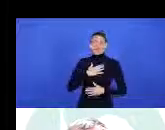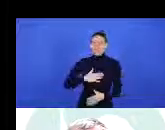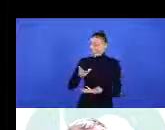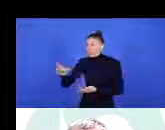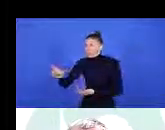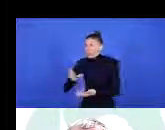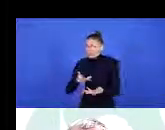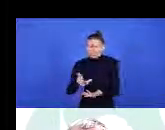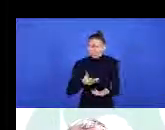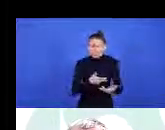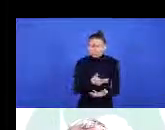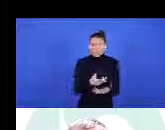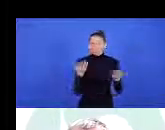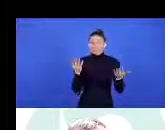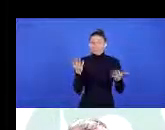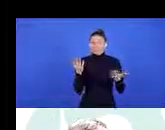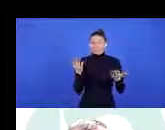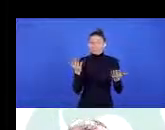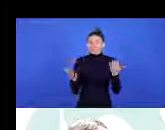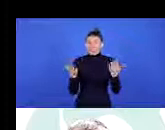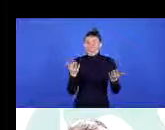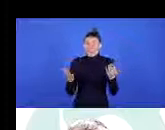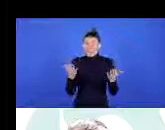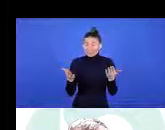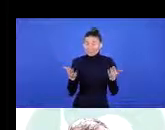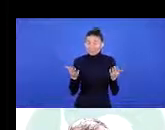information to share experience and fears with me. Sometimes